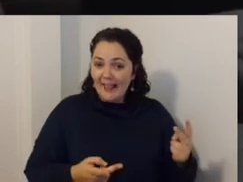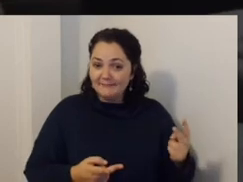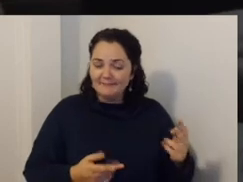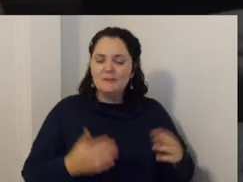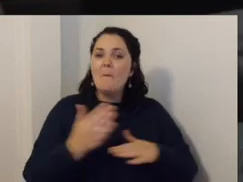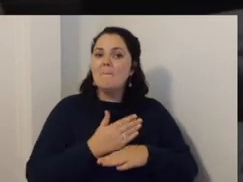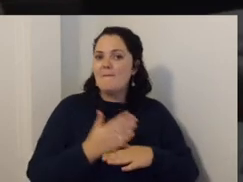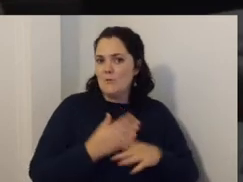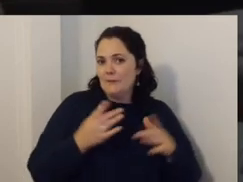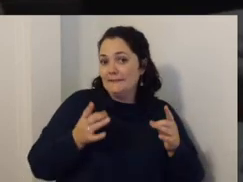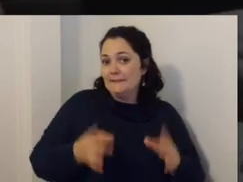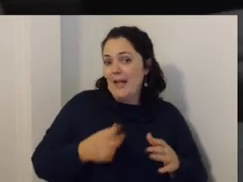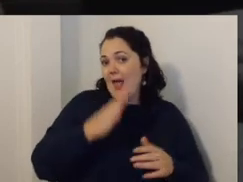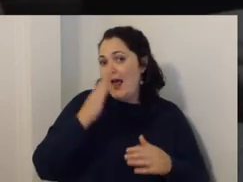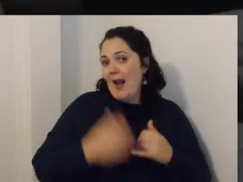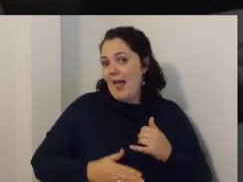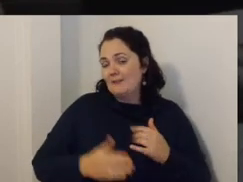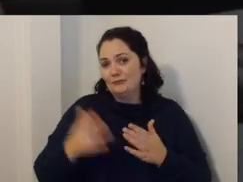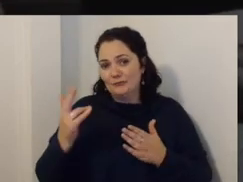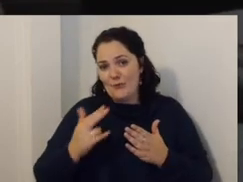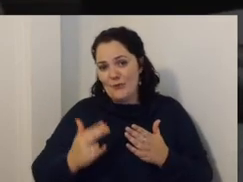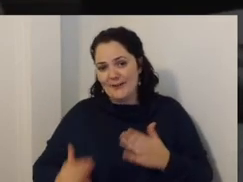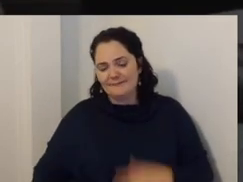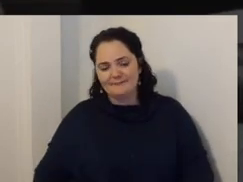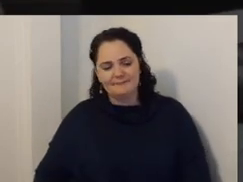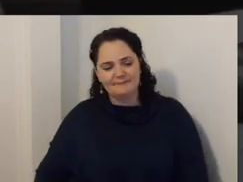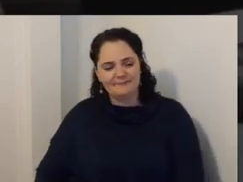uh before we go into the final drawing now um if you want to take a look at my